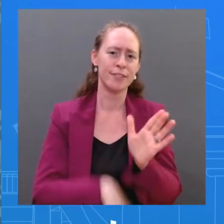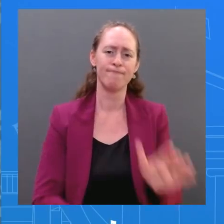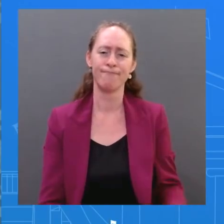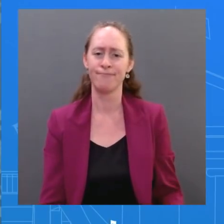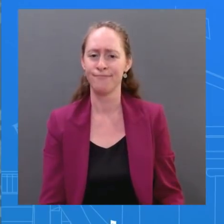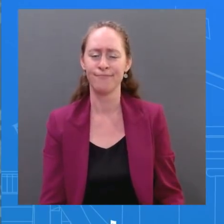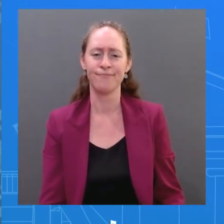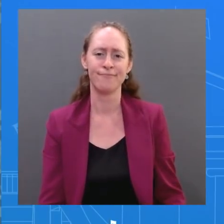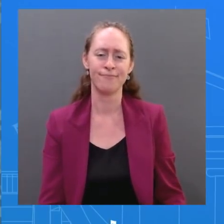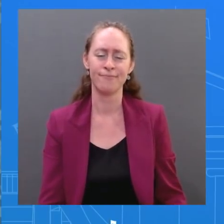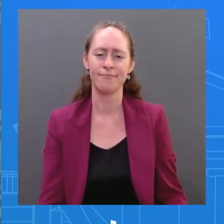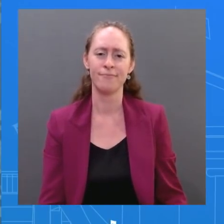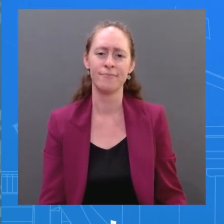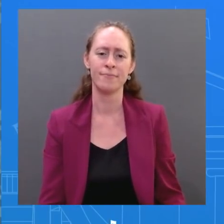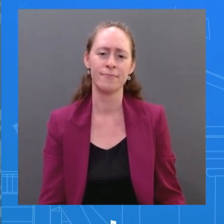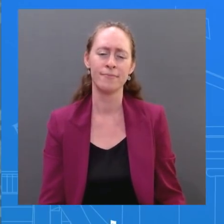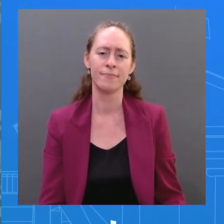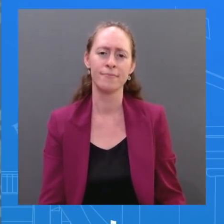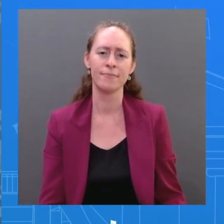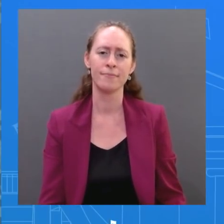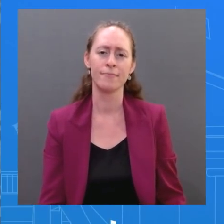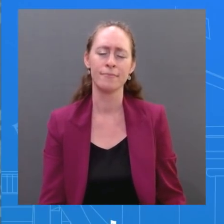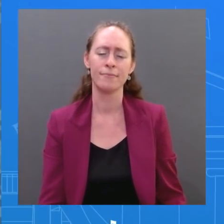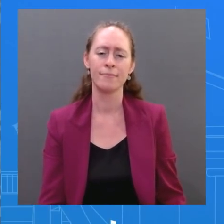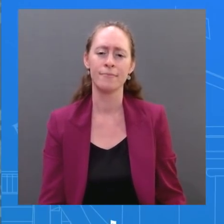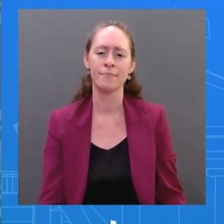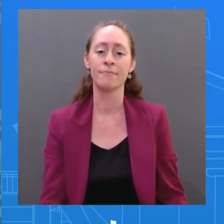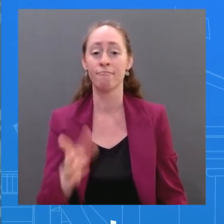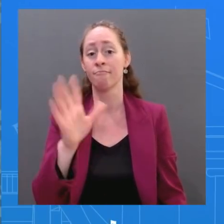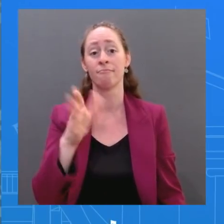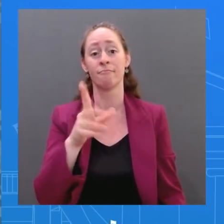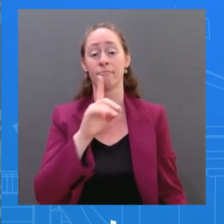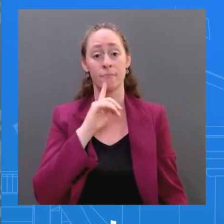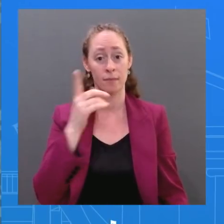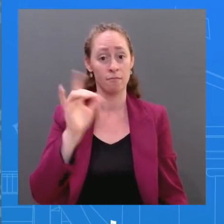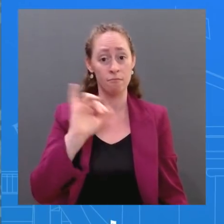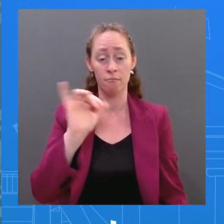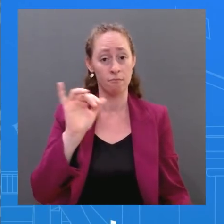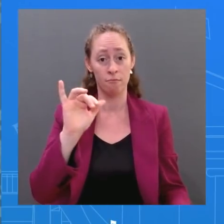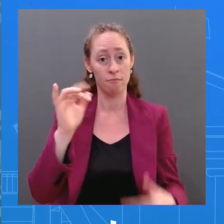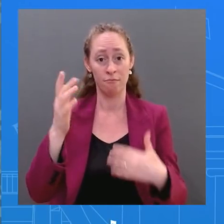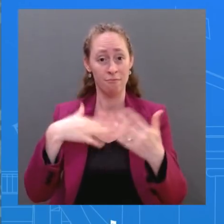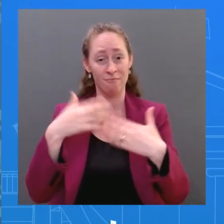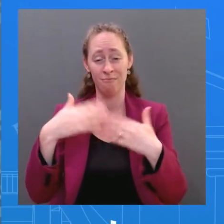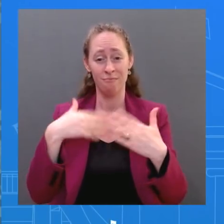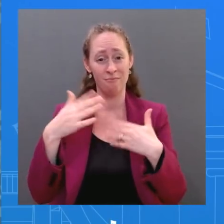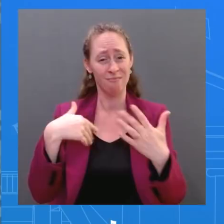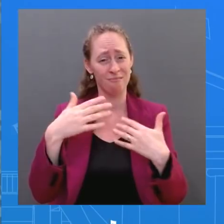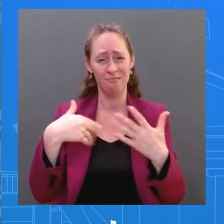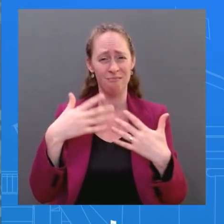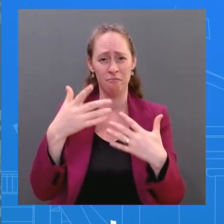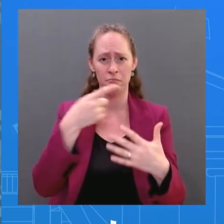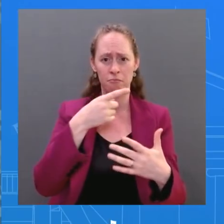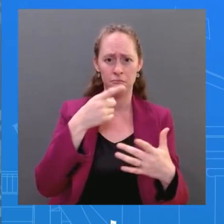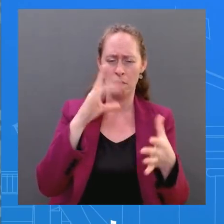of Congress, you know, they -- who share -- who share the same goal, and we understand that. It is to reach a final agreement